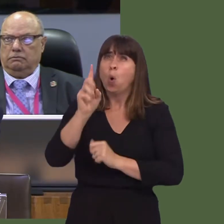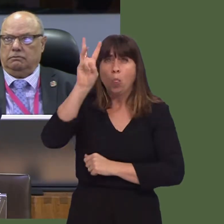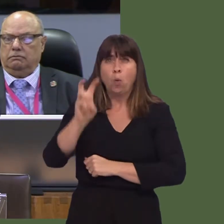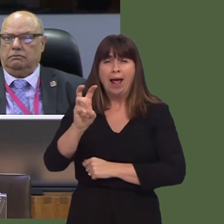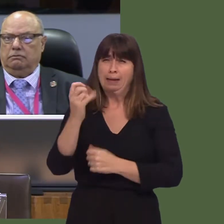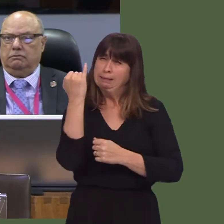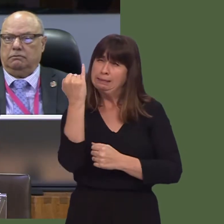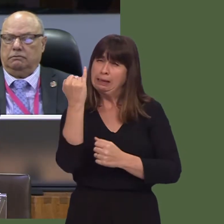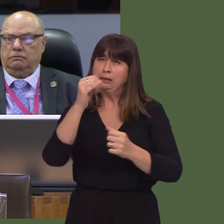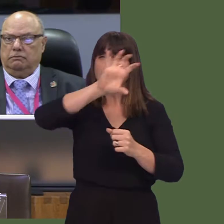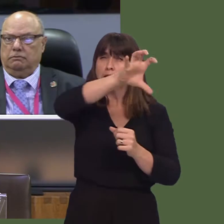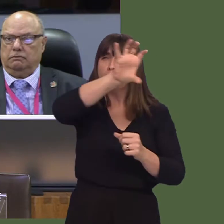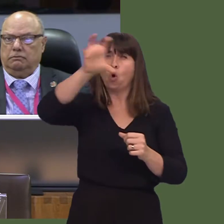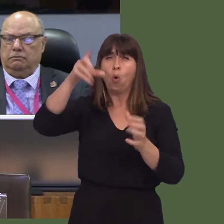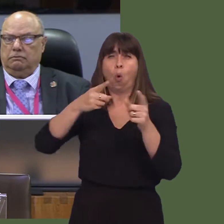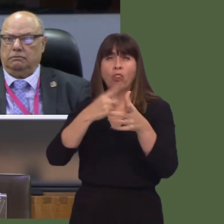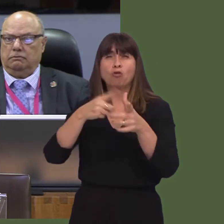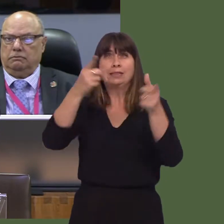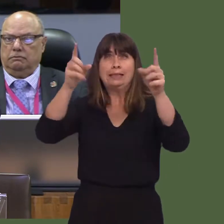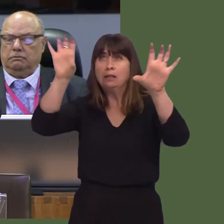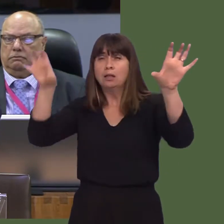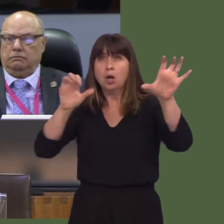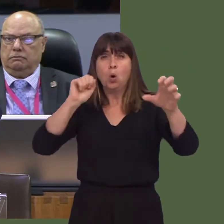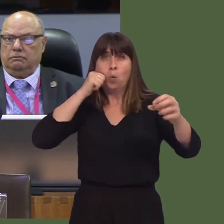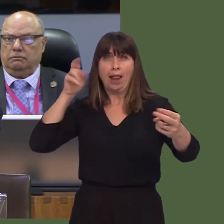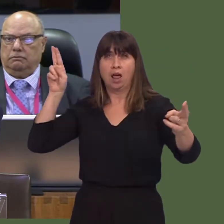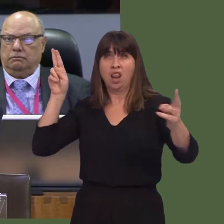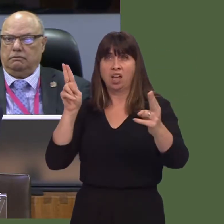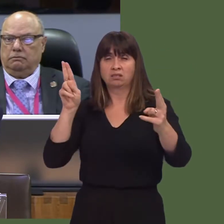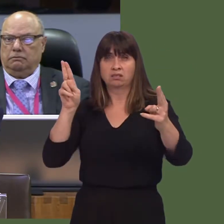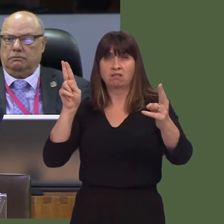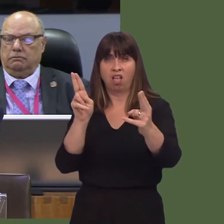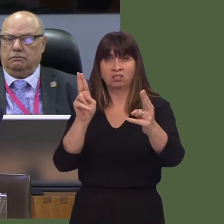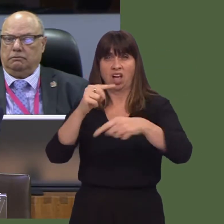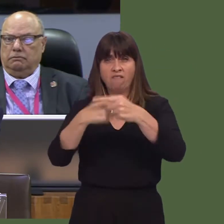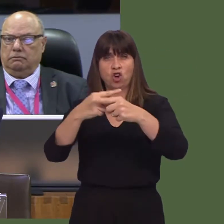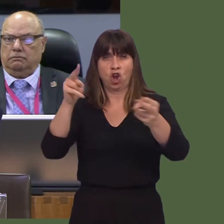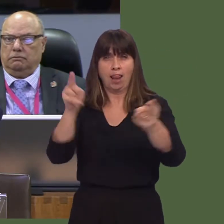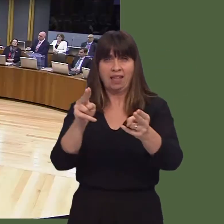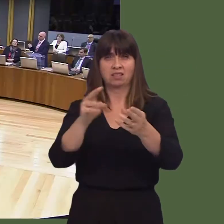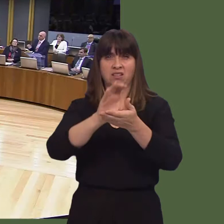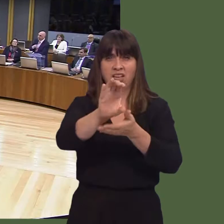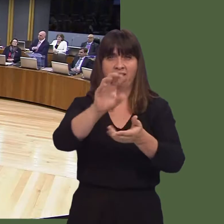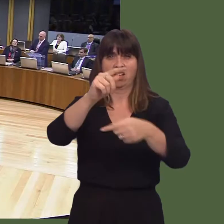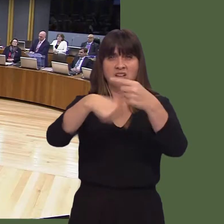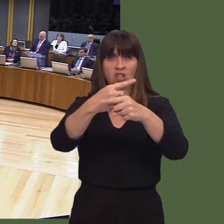will receive a year-on-year reduction in their funding, and, in comparison, sevenósevenóof